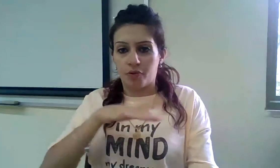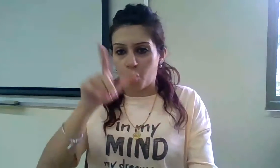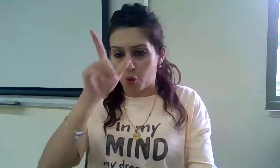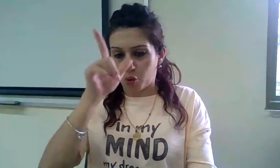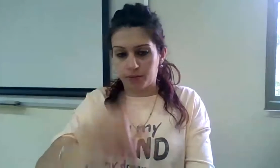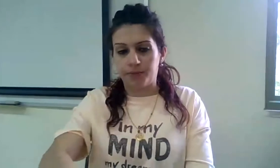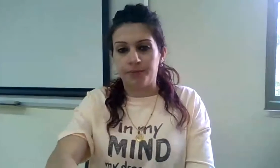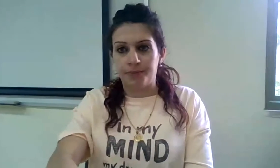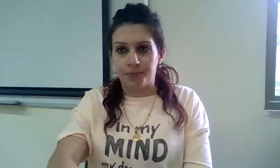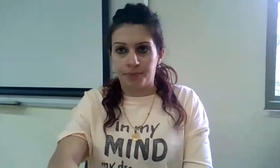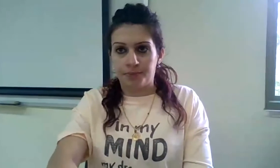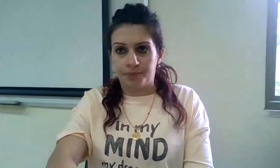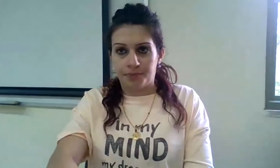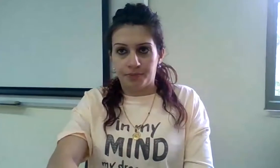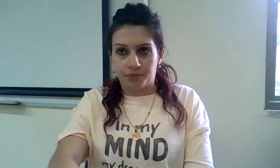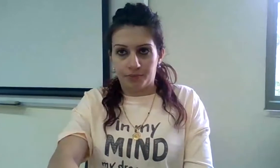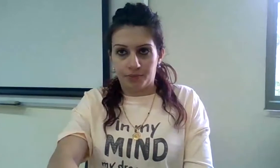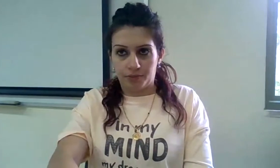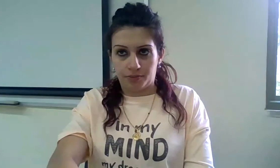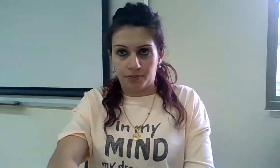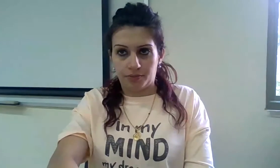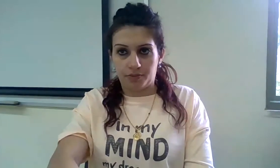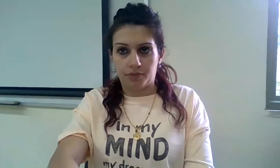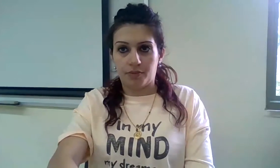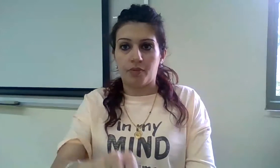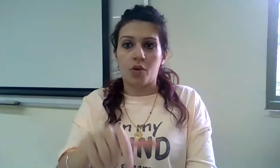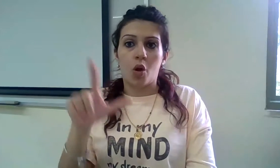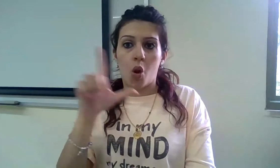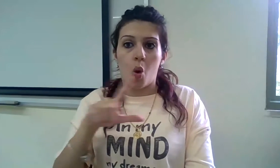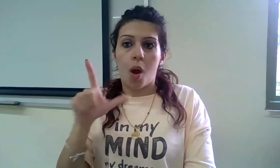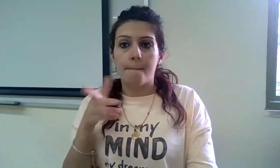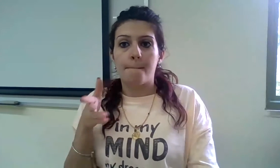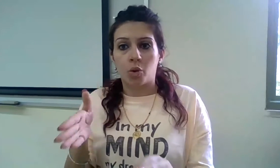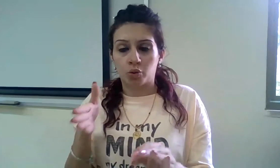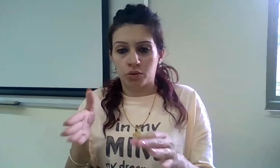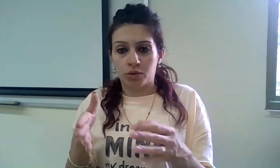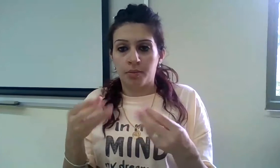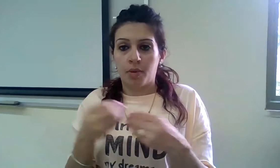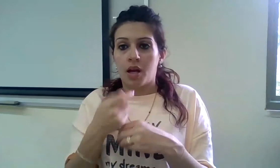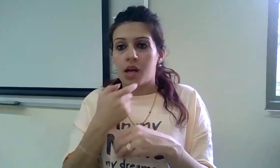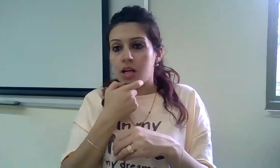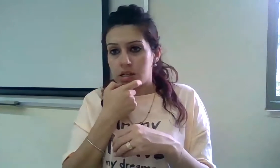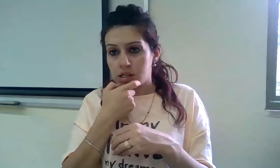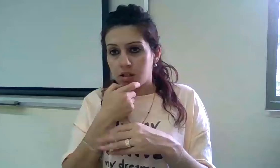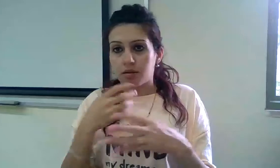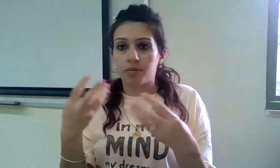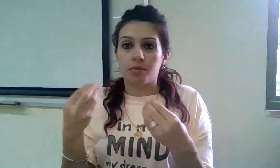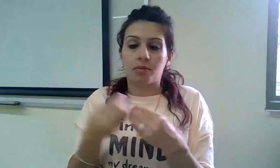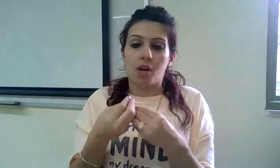The language of the webinar is English. Also, our presentations today will be